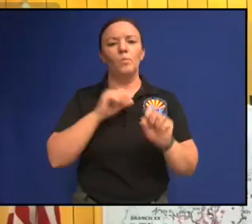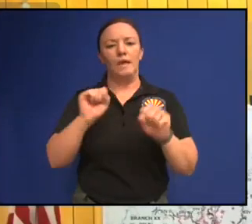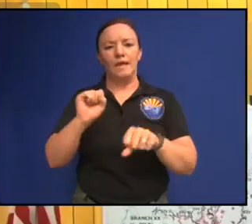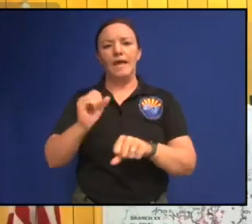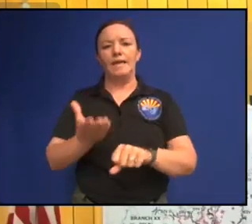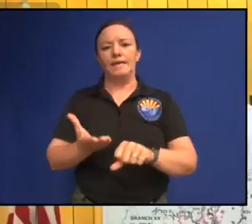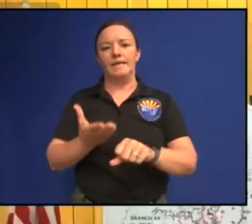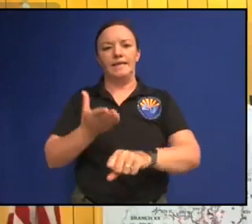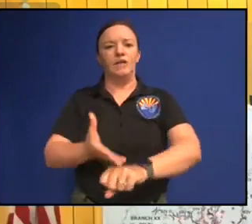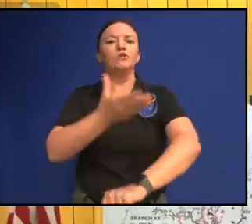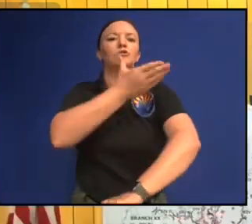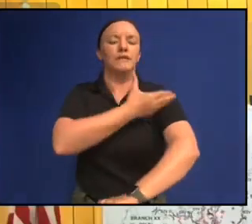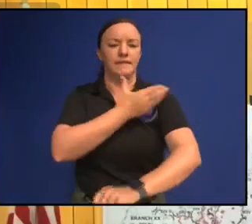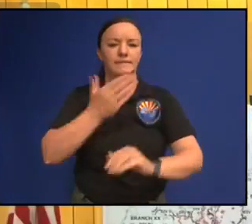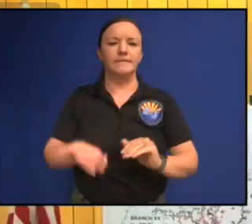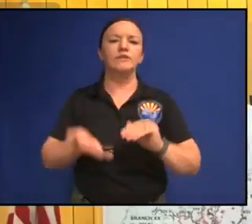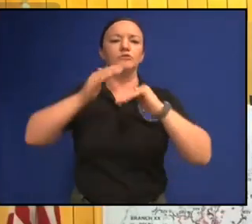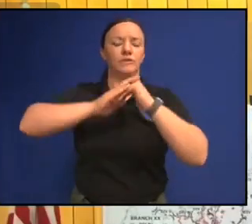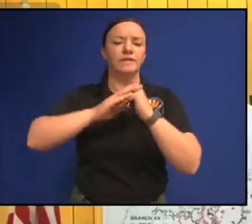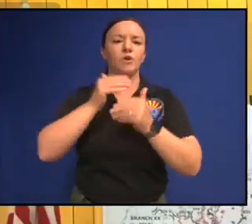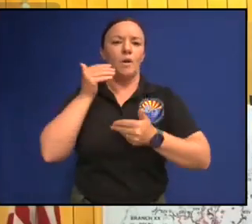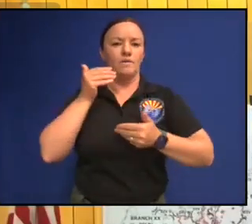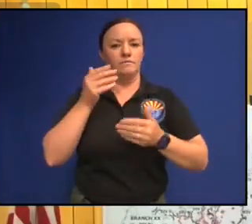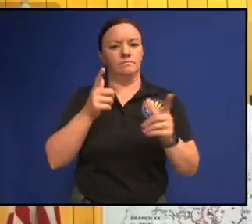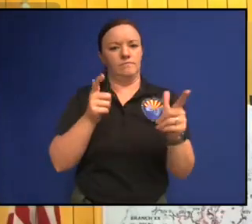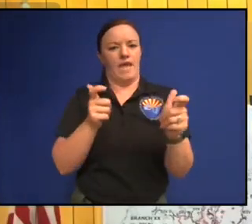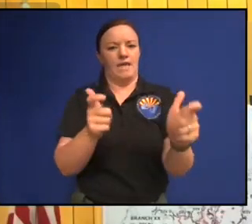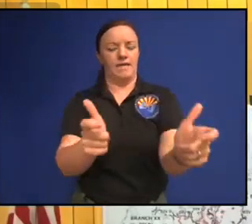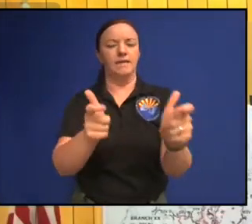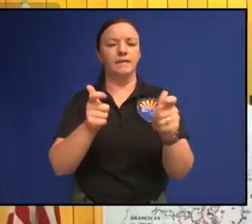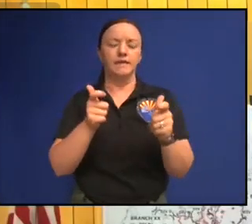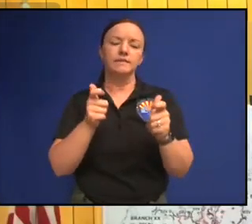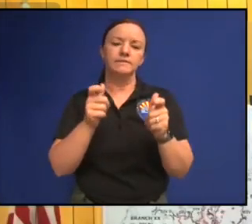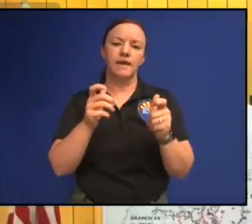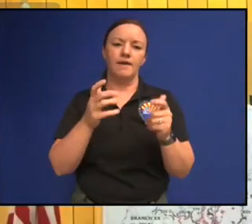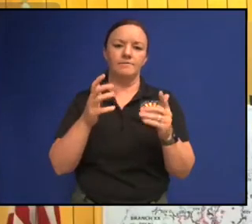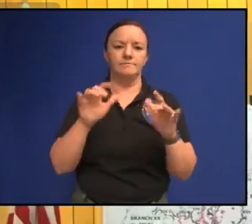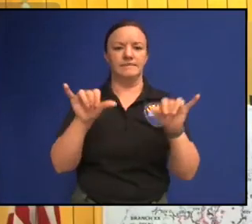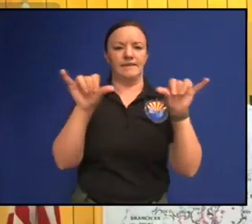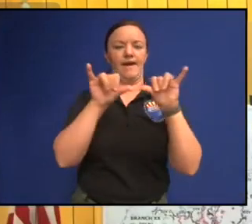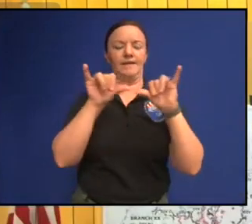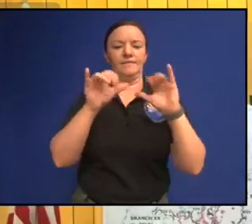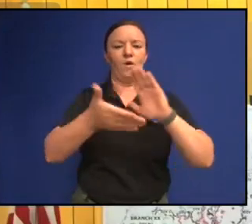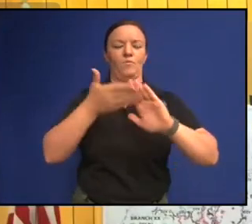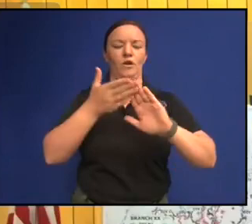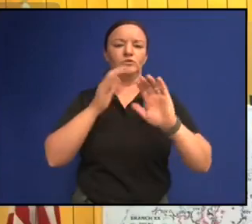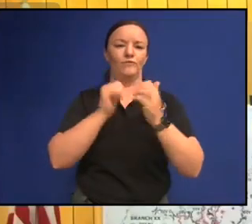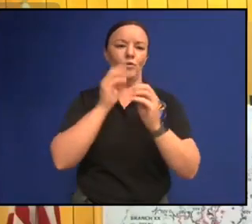WITH THAT, I WILL WISH SOUTHWEST 1 MUCH LUCK.